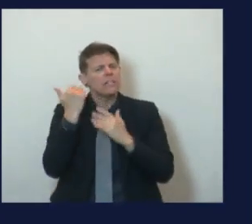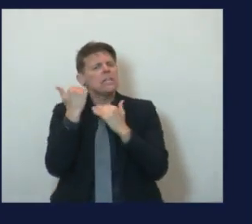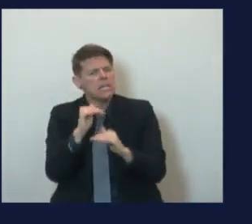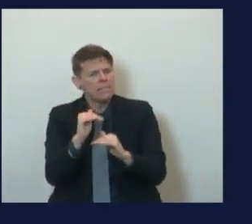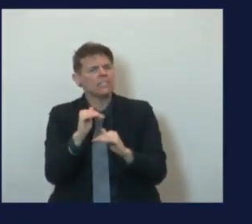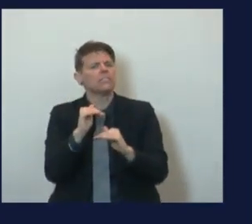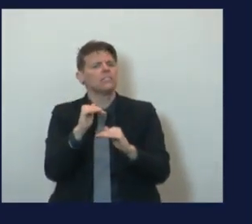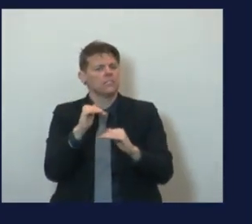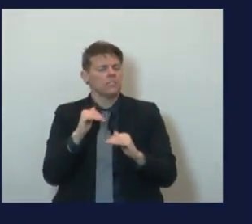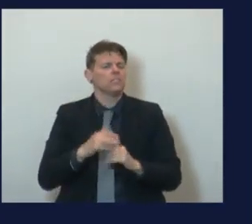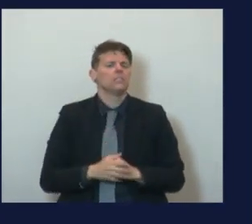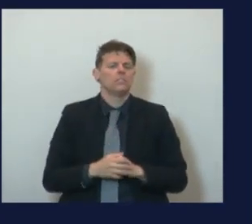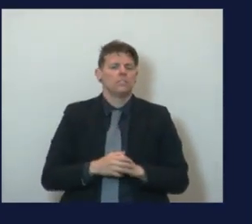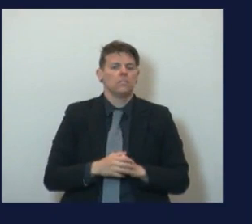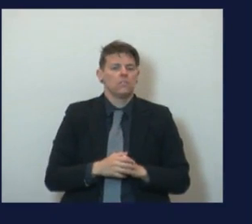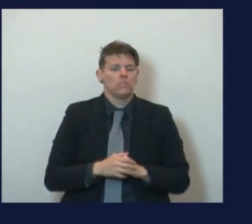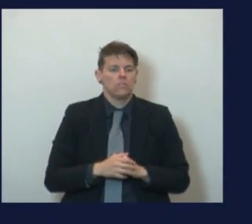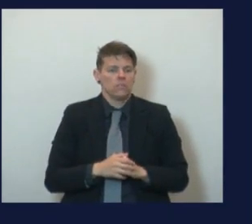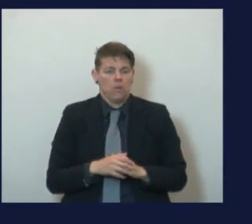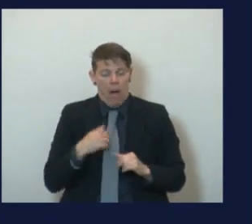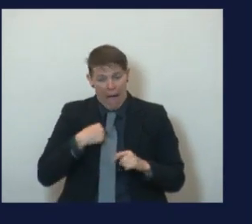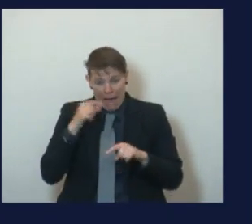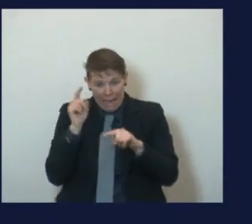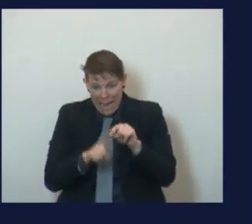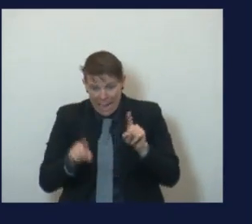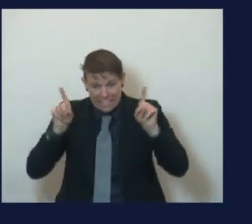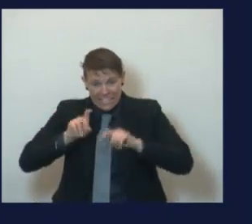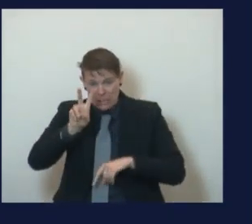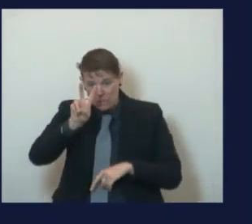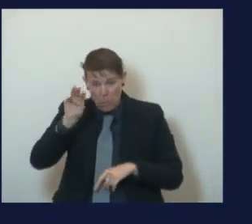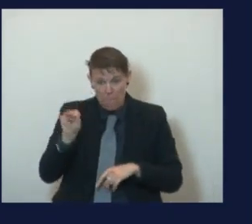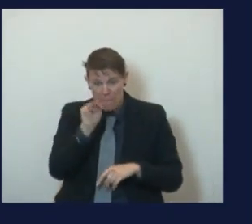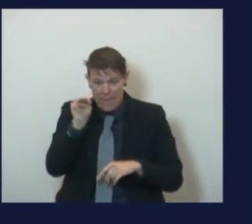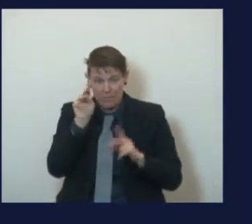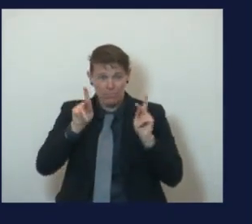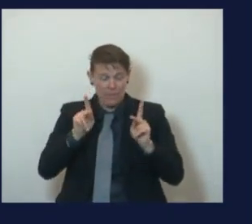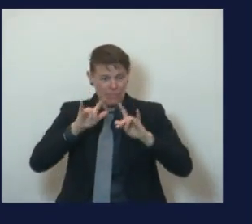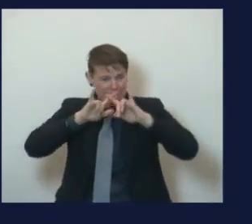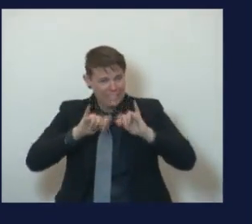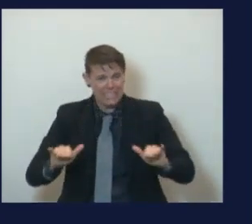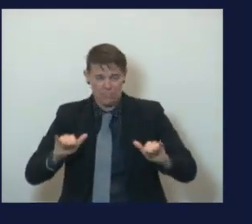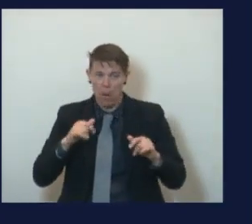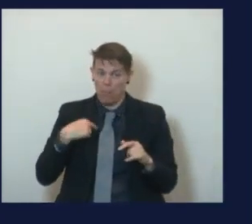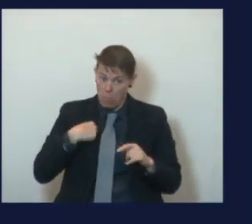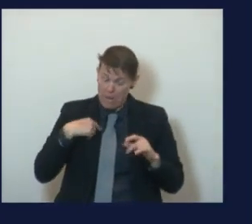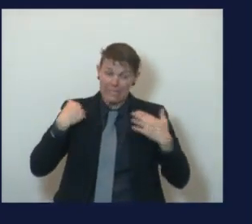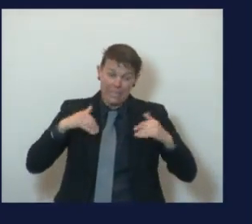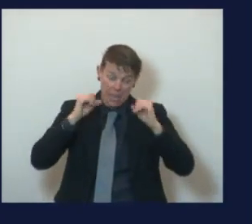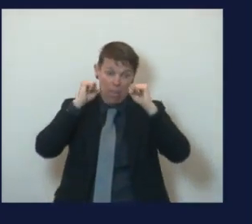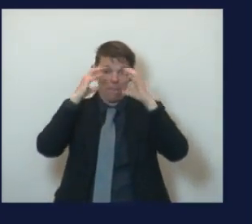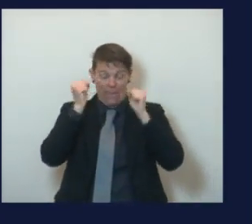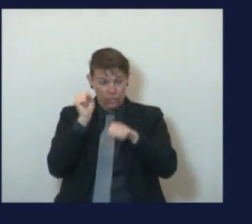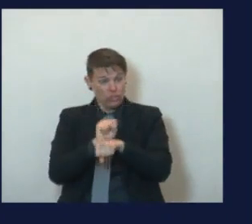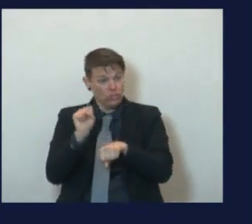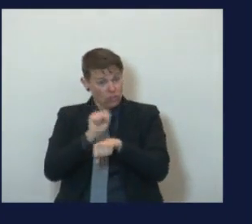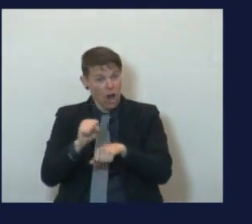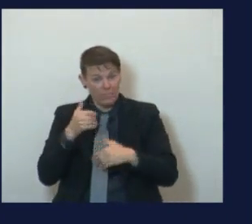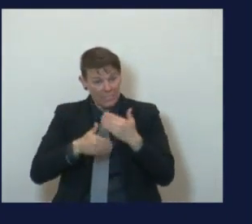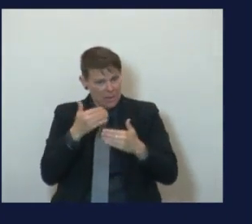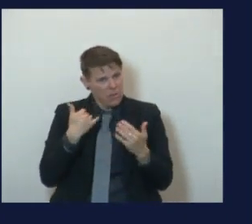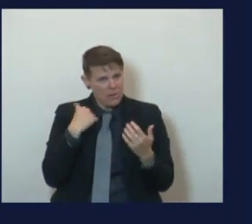I DON’T HAVE 2 MILLION VIRAL TEST KITS AT MY DISPOSAL IN A WEEK, AND I DON’T HAVE THE CAPACITY TO EVEN TEST 2 MILLION.